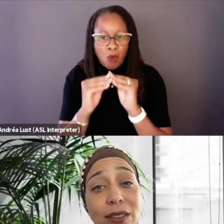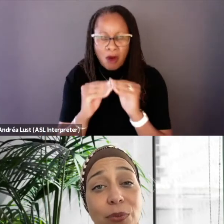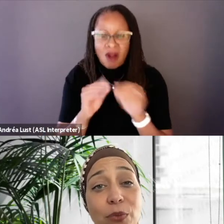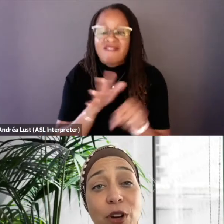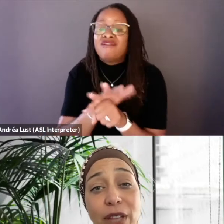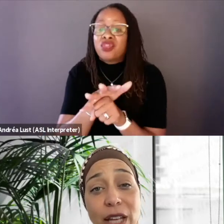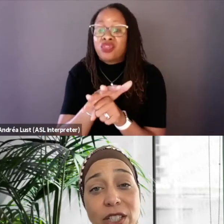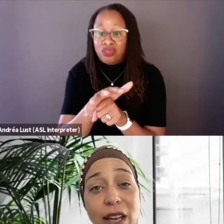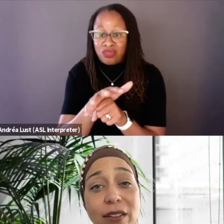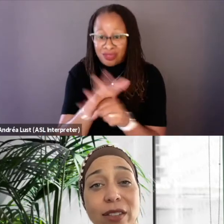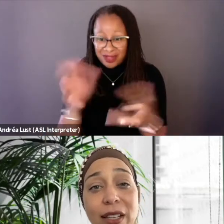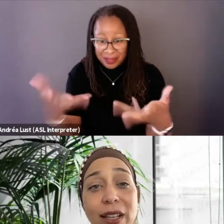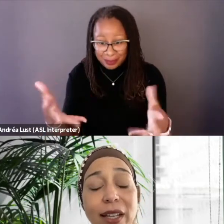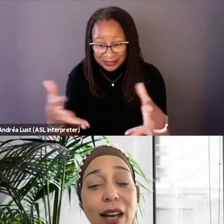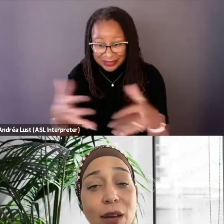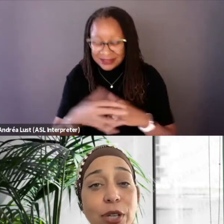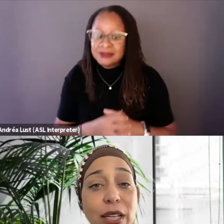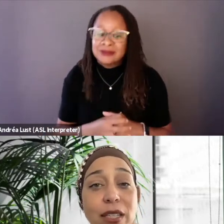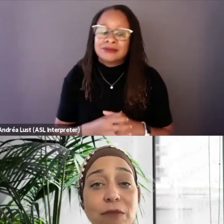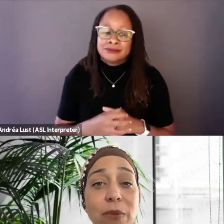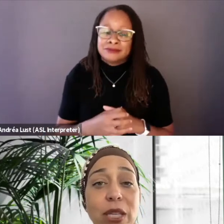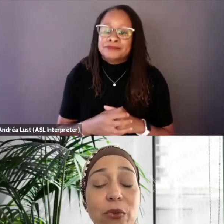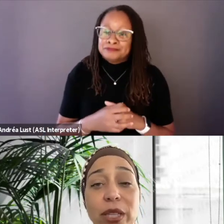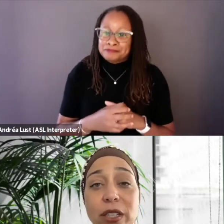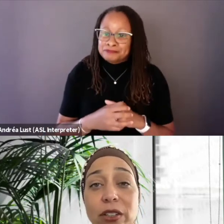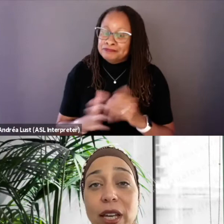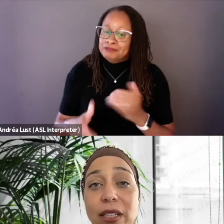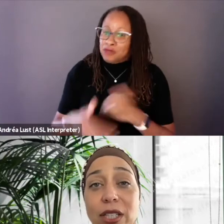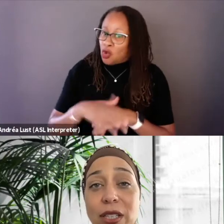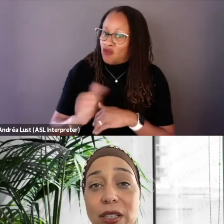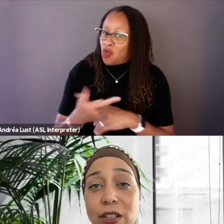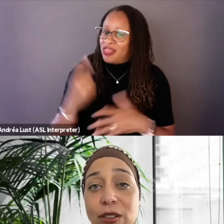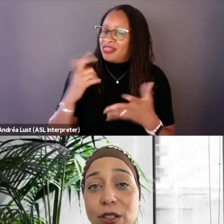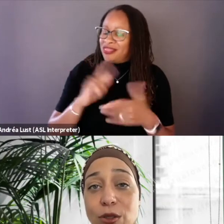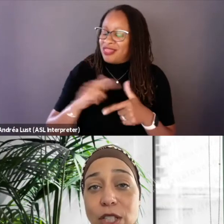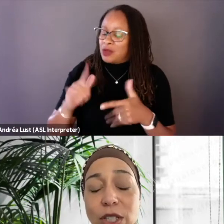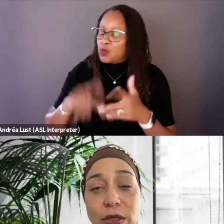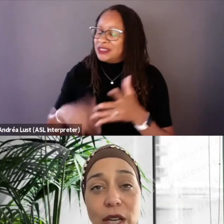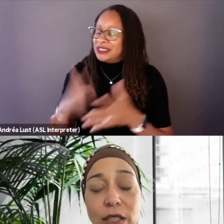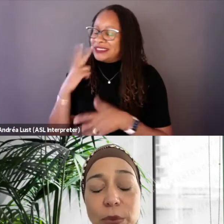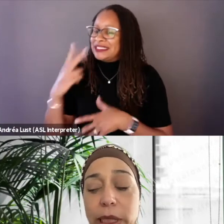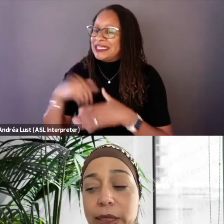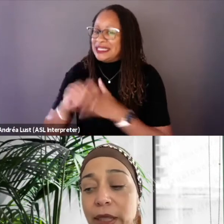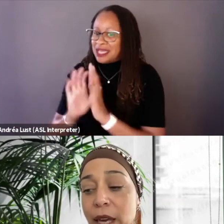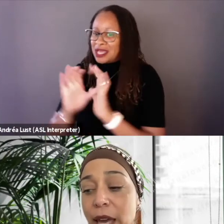a little bit more fleshed out and comprehensive maybe than what they're getting just in their traditional textbooks.